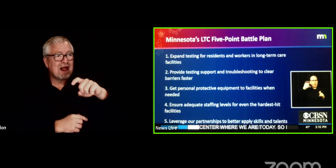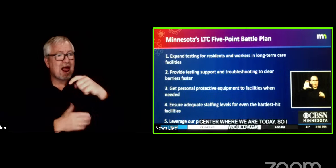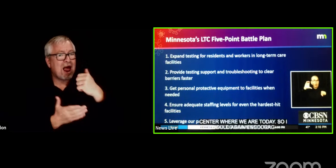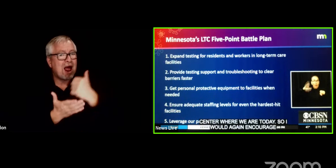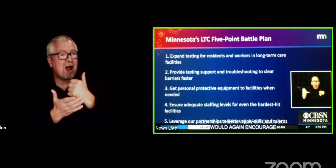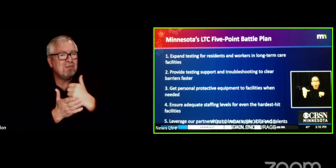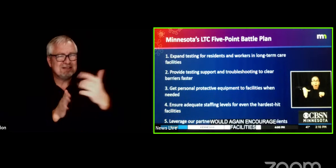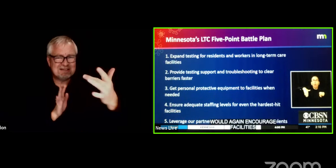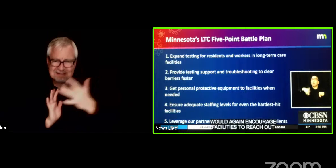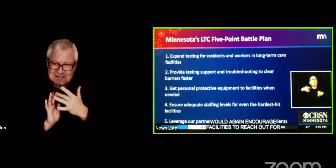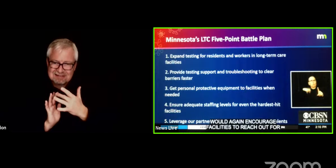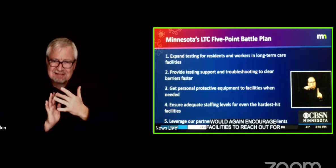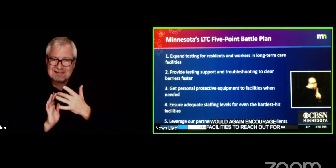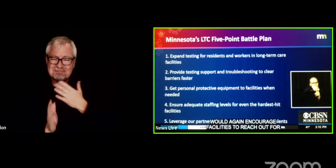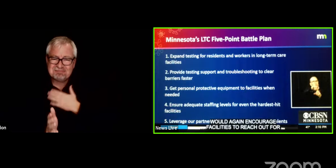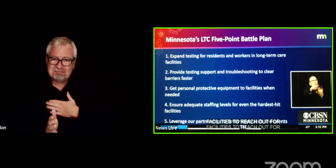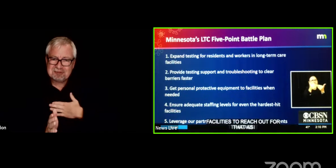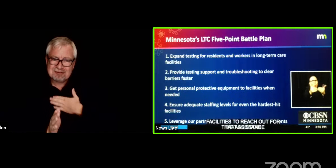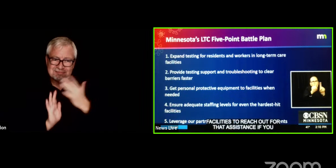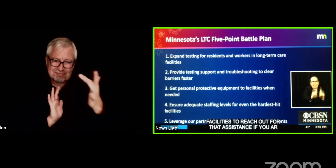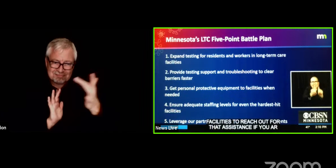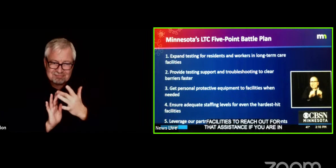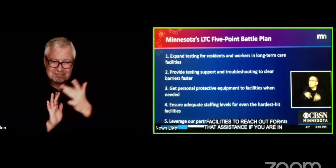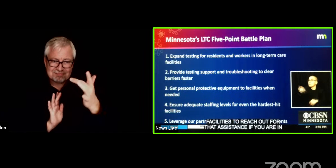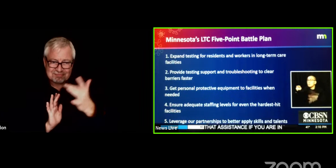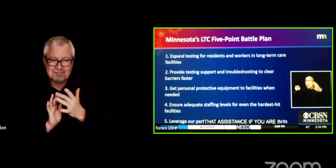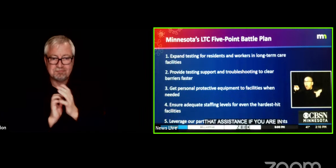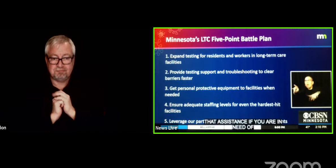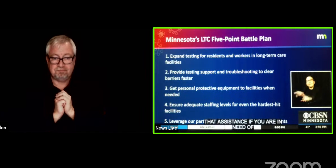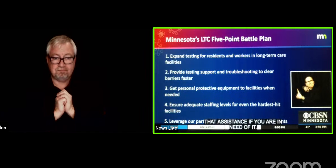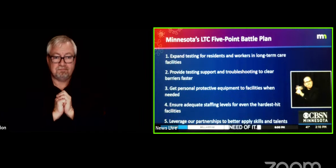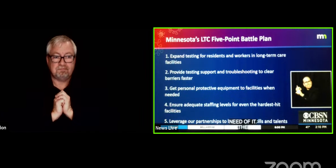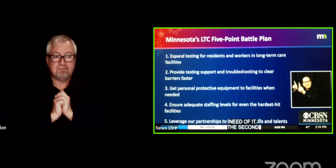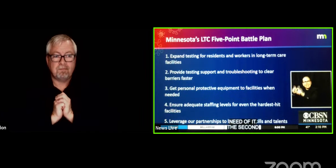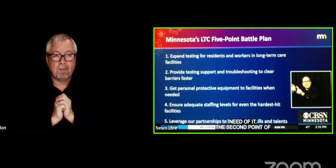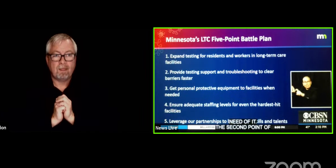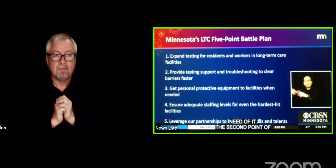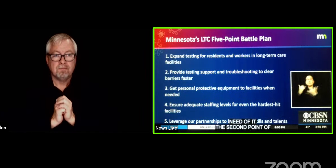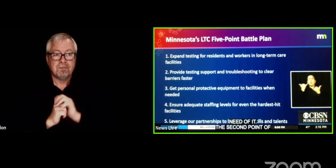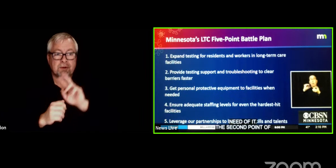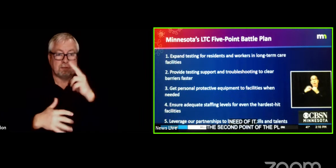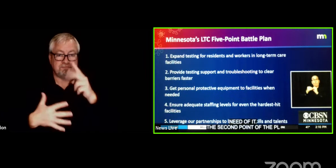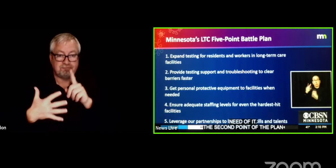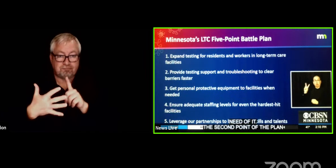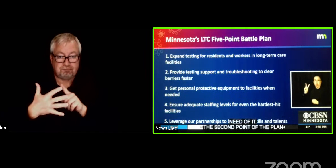THE SECOND POINT OF THE PLAN WAS TO NOT ONLY INCREASE THE TESTING SUPPLIES